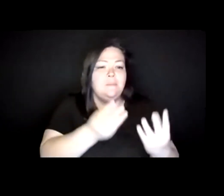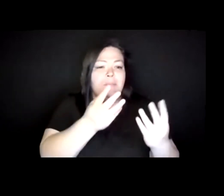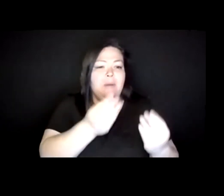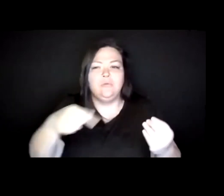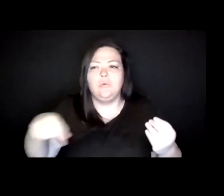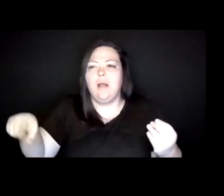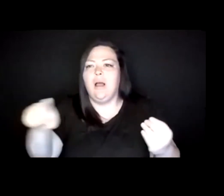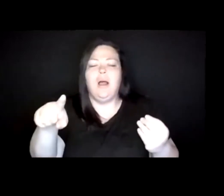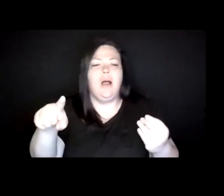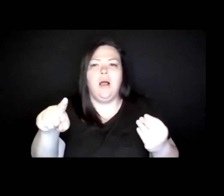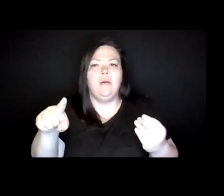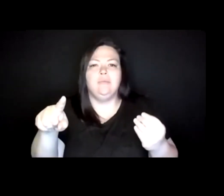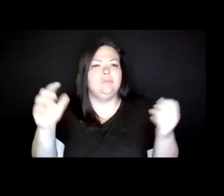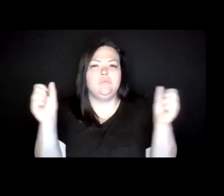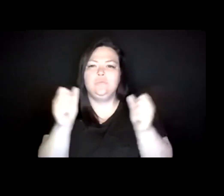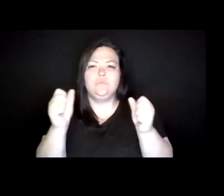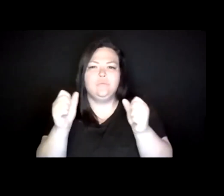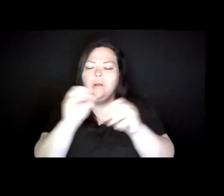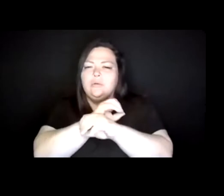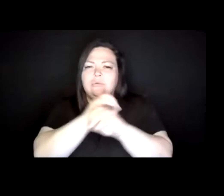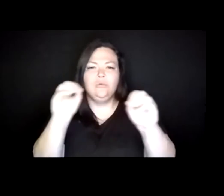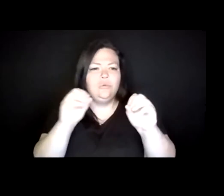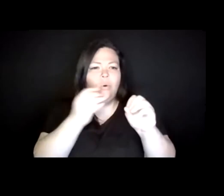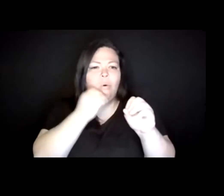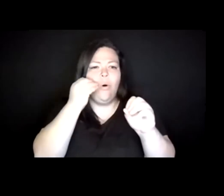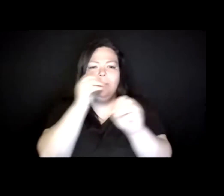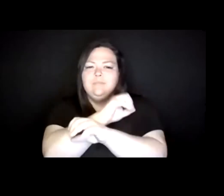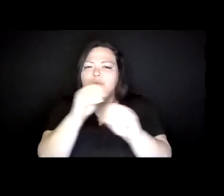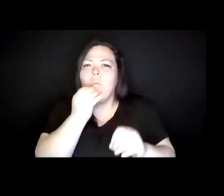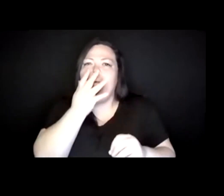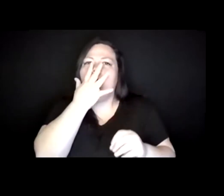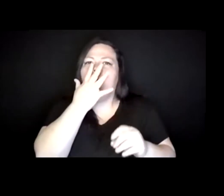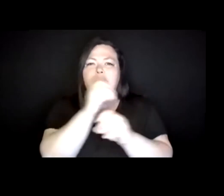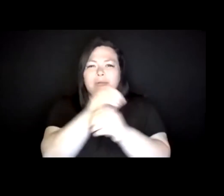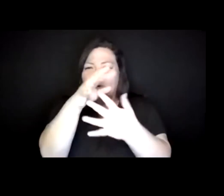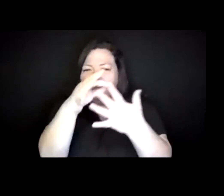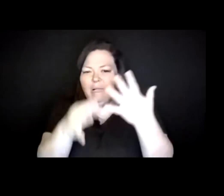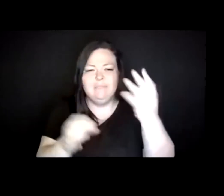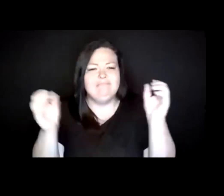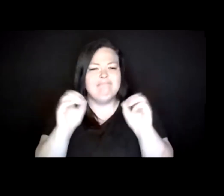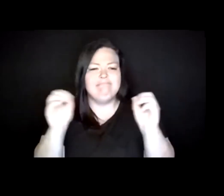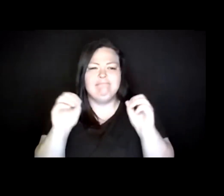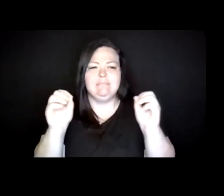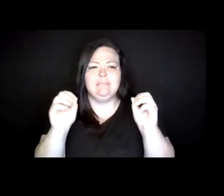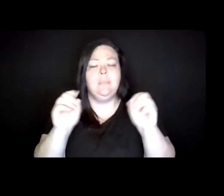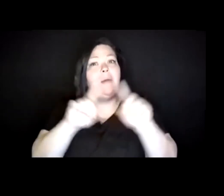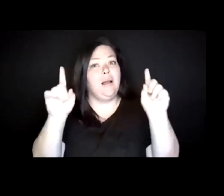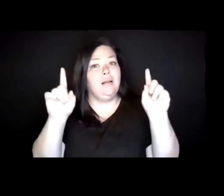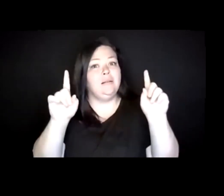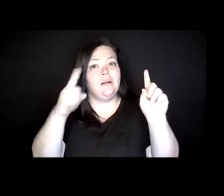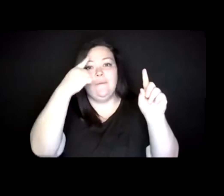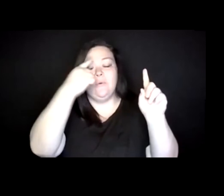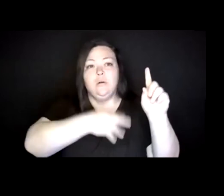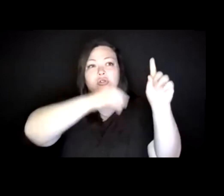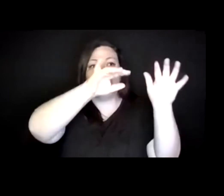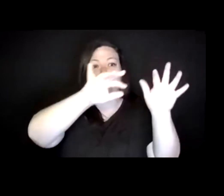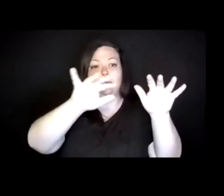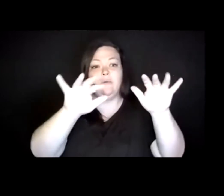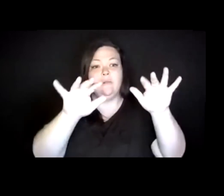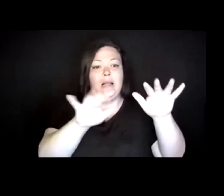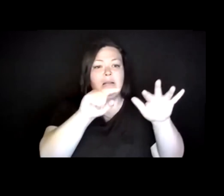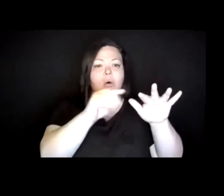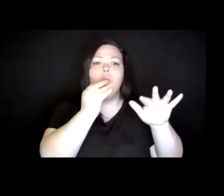Who have no safe shelter, no warmth, no choice./ Yet, for snowflakes, warmth would bring only